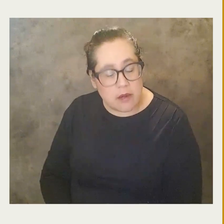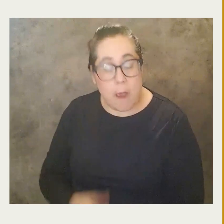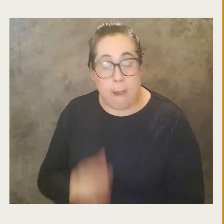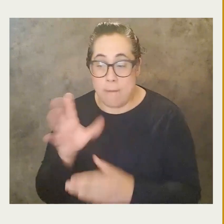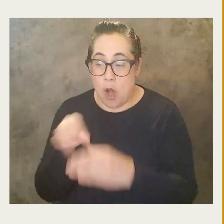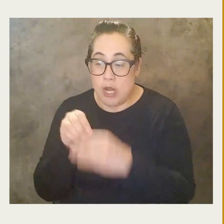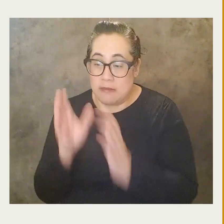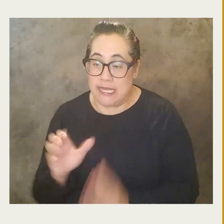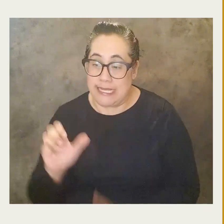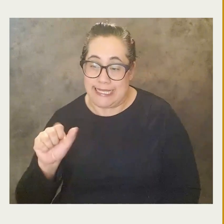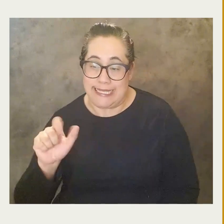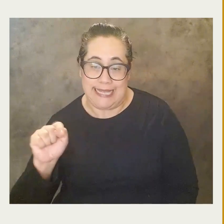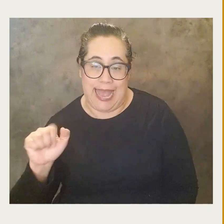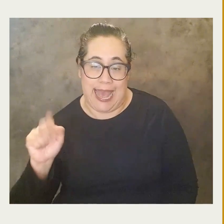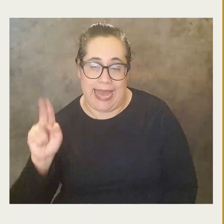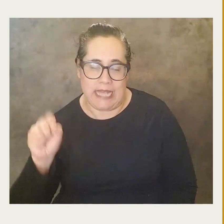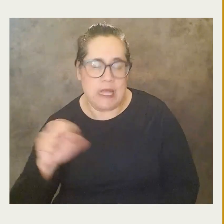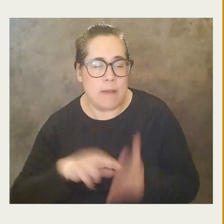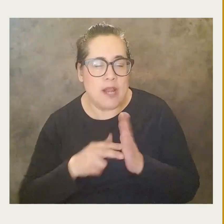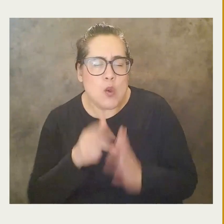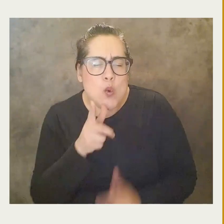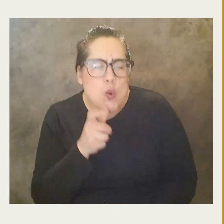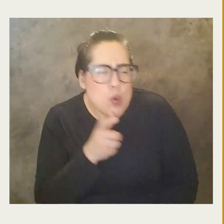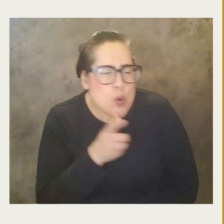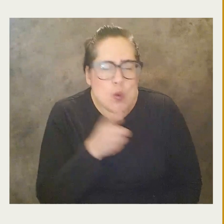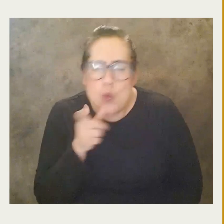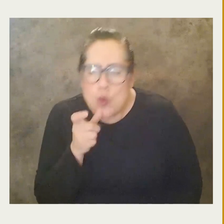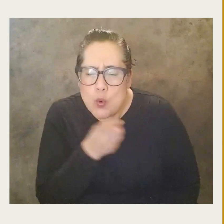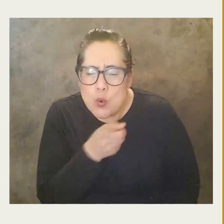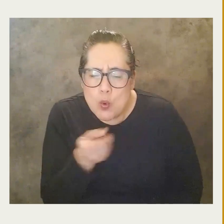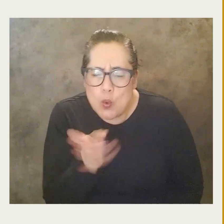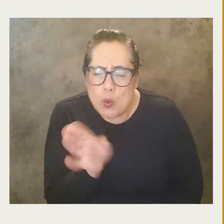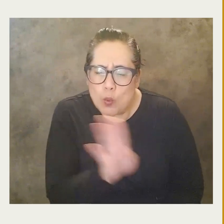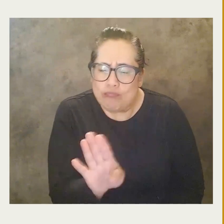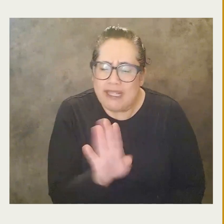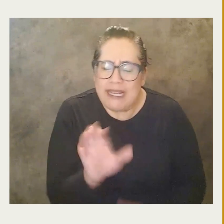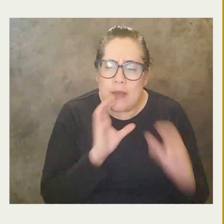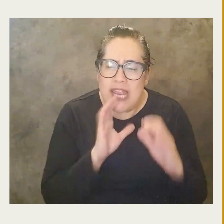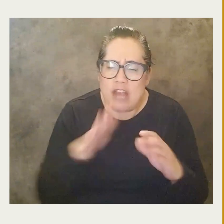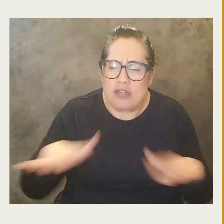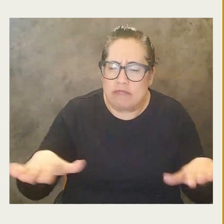Participant status refers to who is who within a ... communication setting.